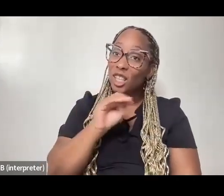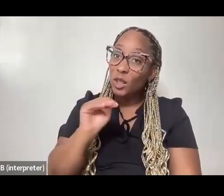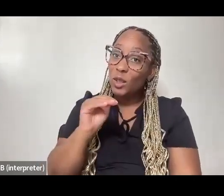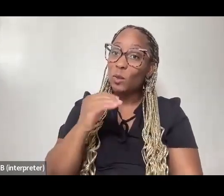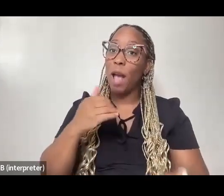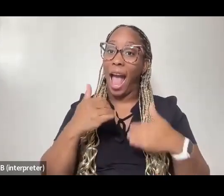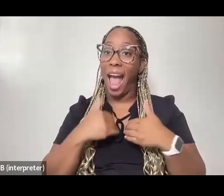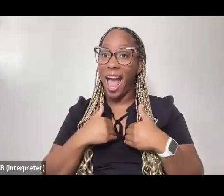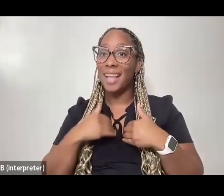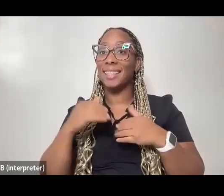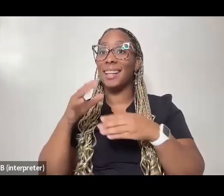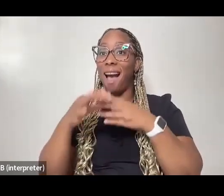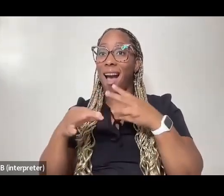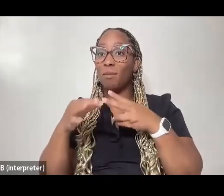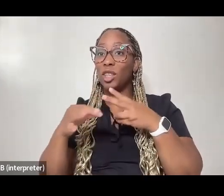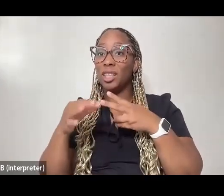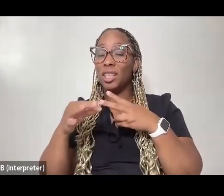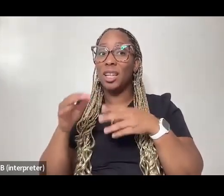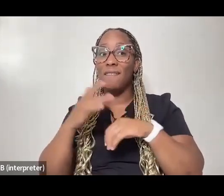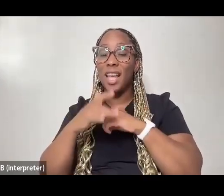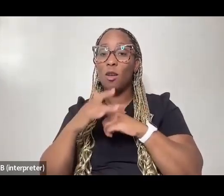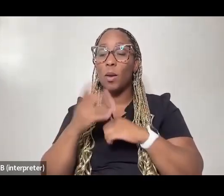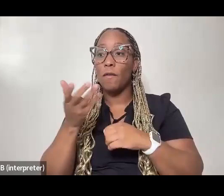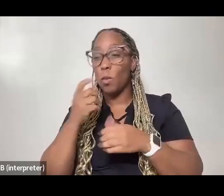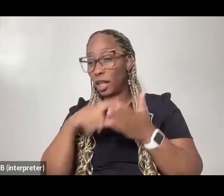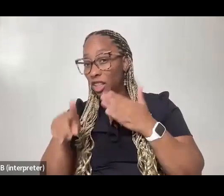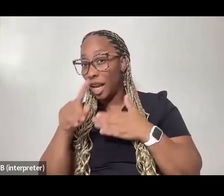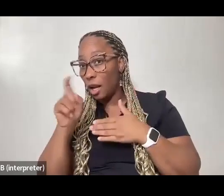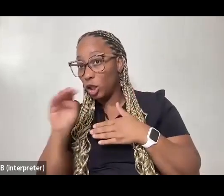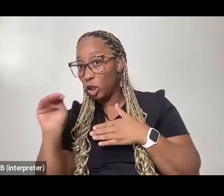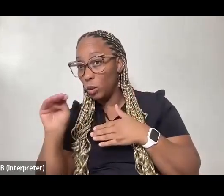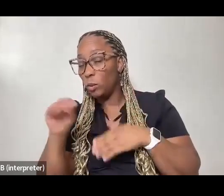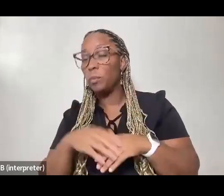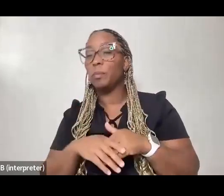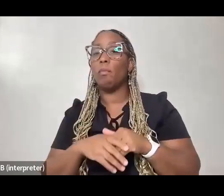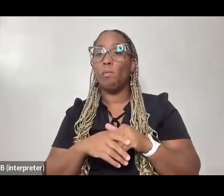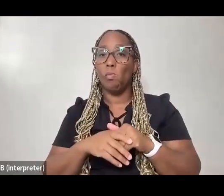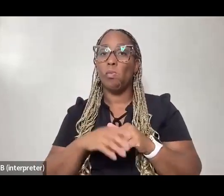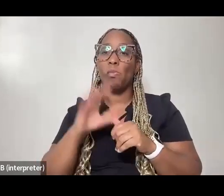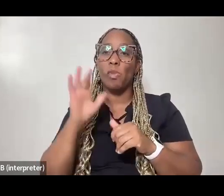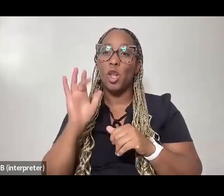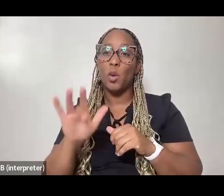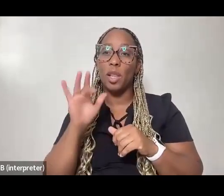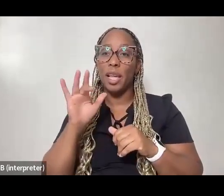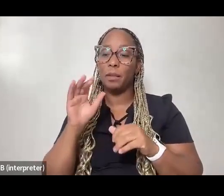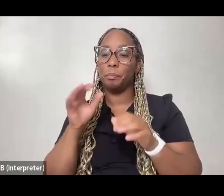transcript option available but I don't want him if he wanted to check it out, you should be able to go to where the captions are.